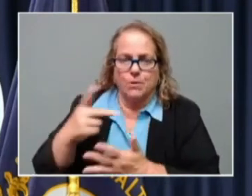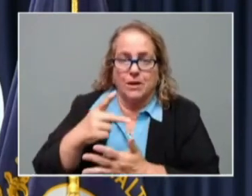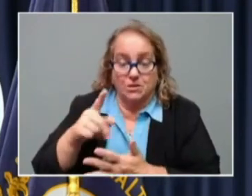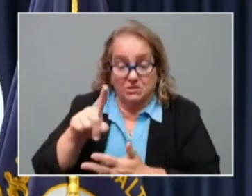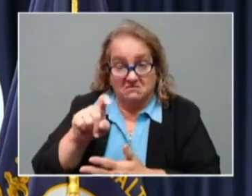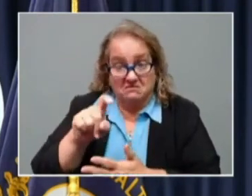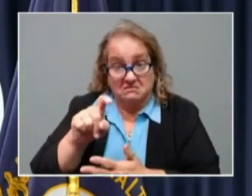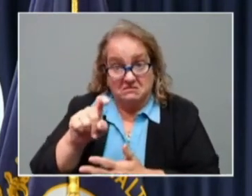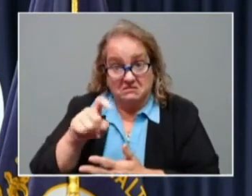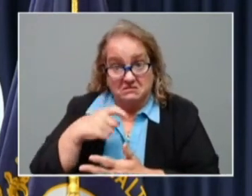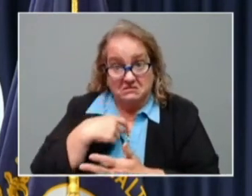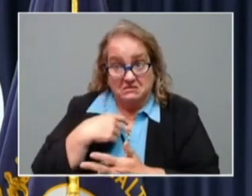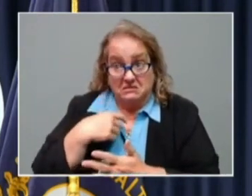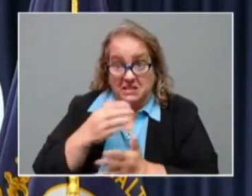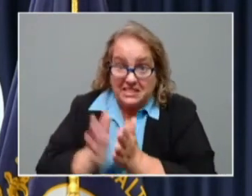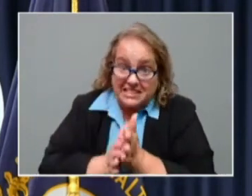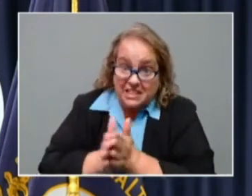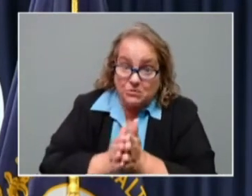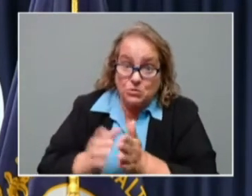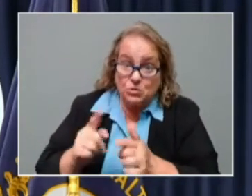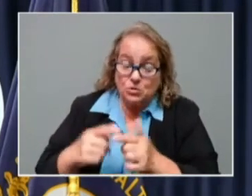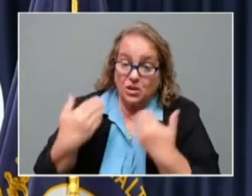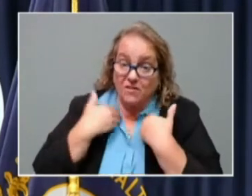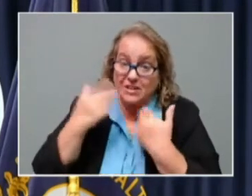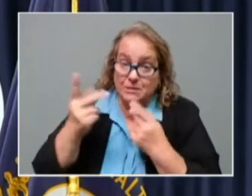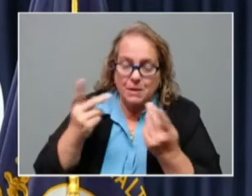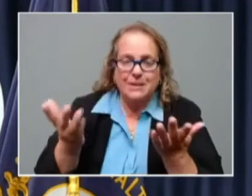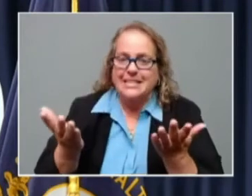think I've been very open in that. I think it's breaking the thanksgiving